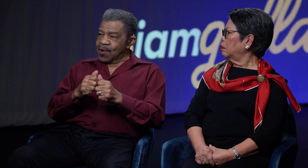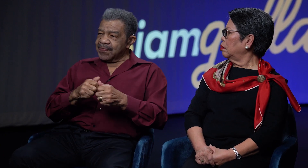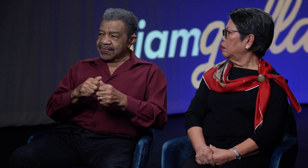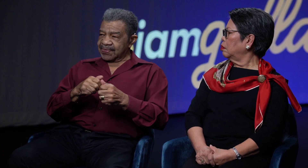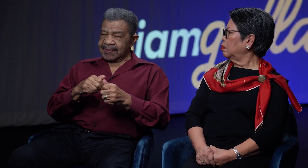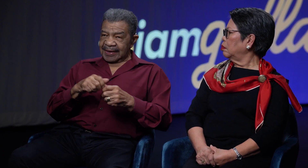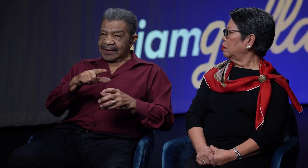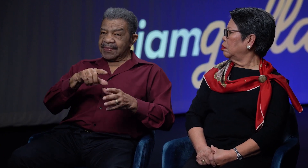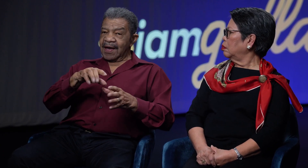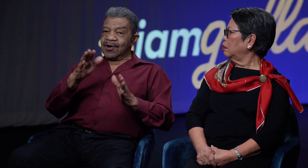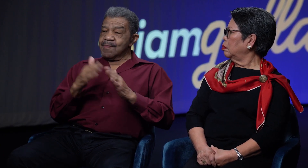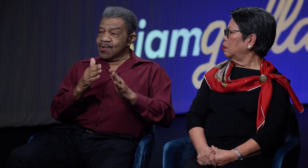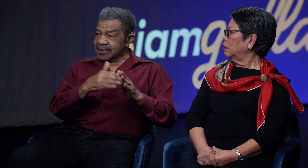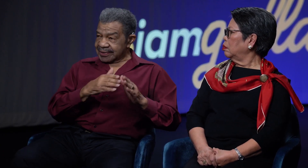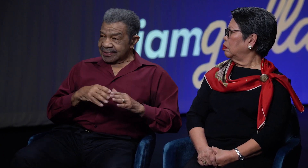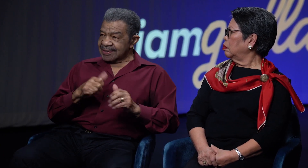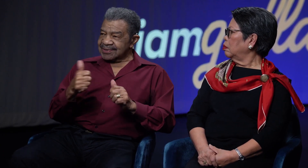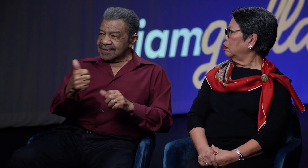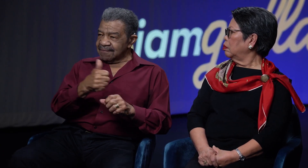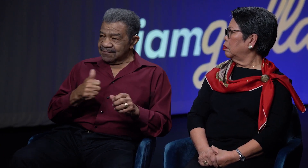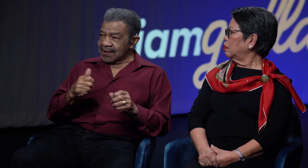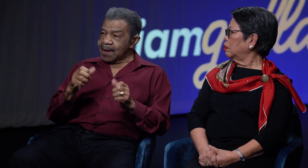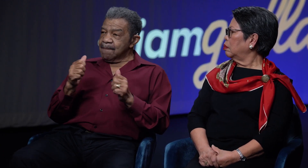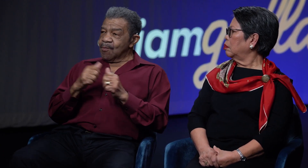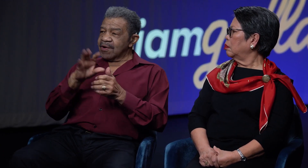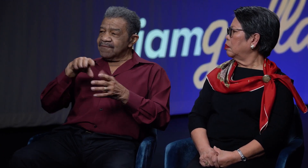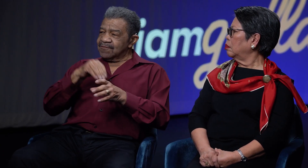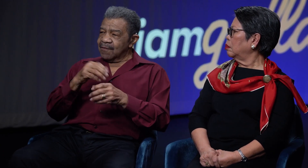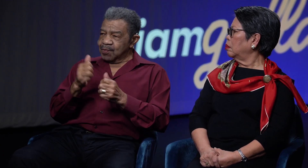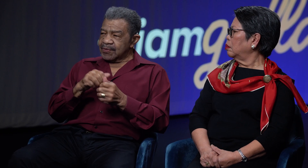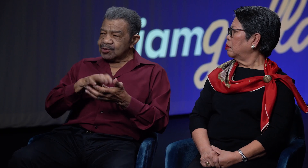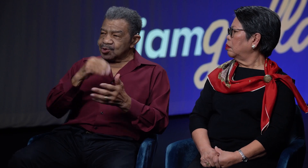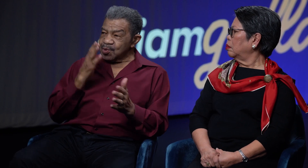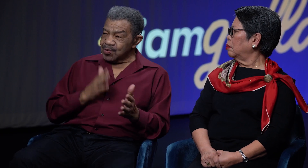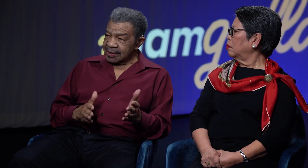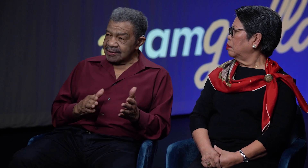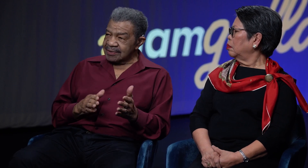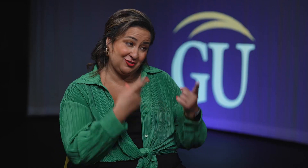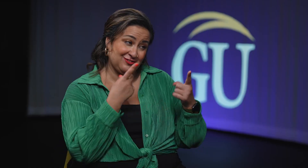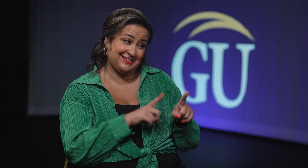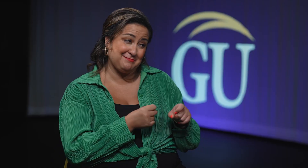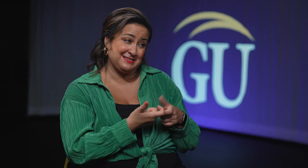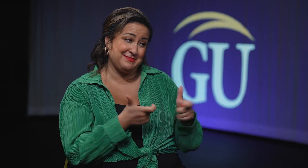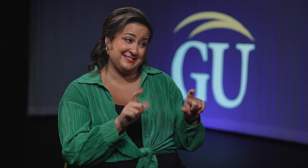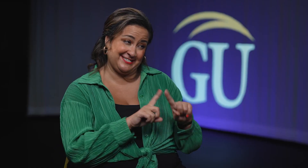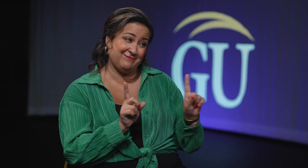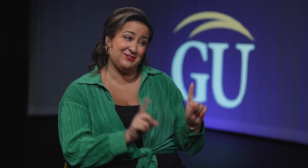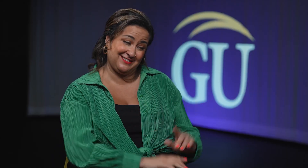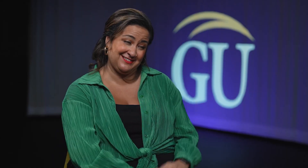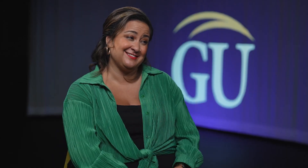with the community itself and more involved with the students. I agree. It makes a big difference.